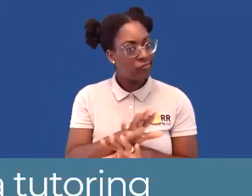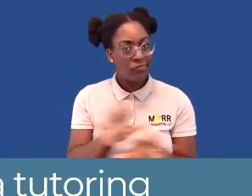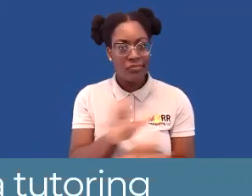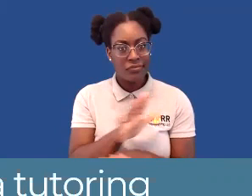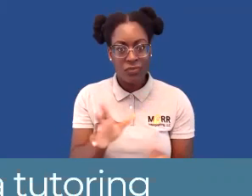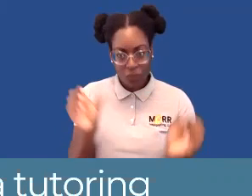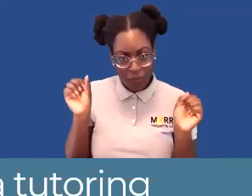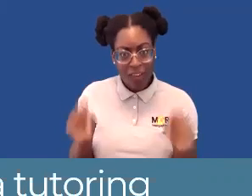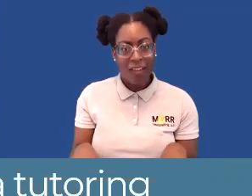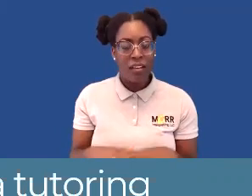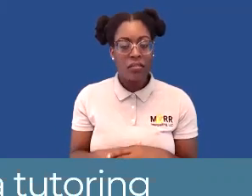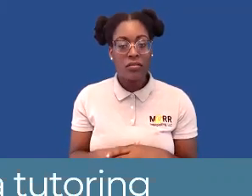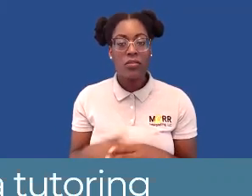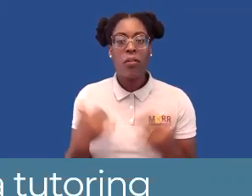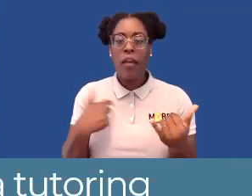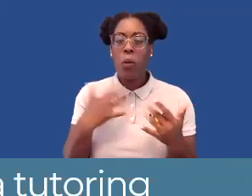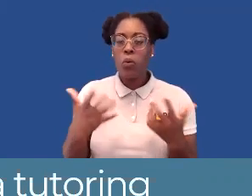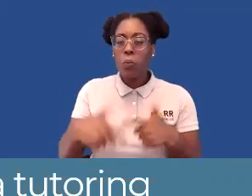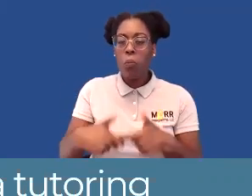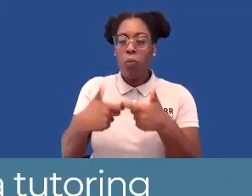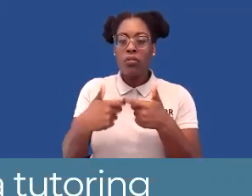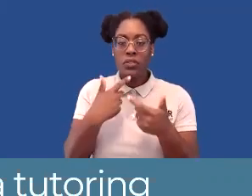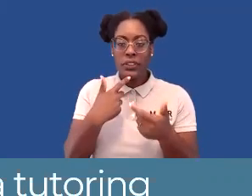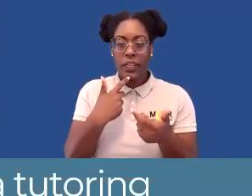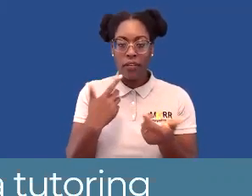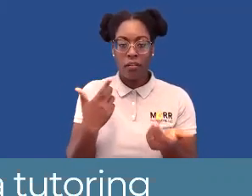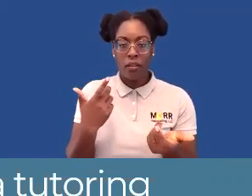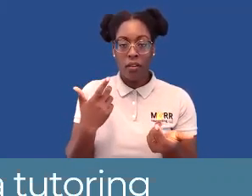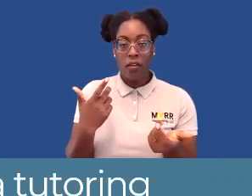or if there are other parts of the conversation we need to consider.